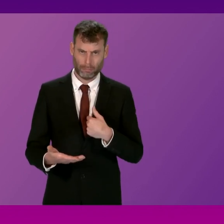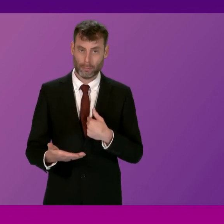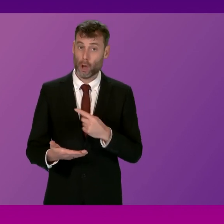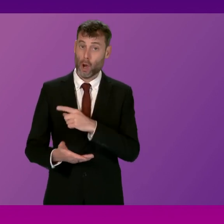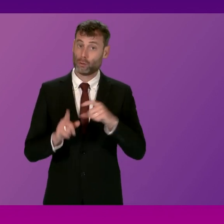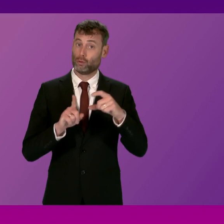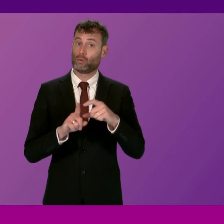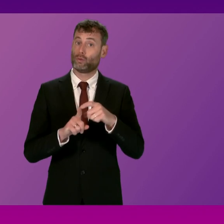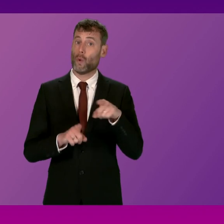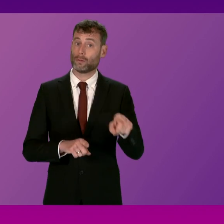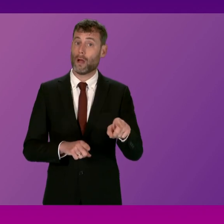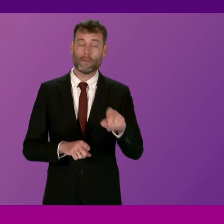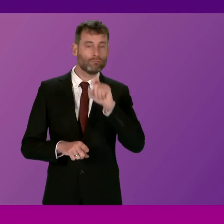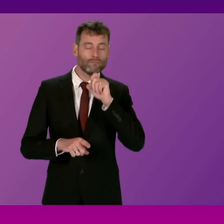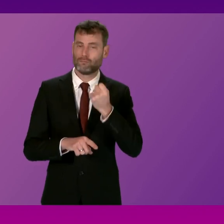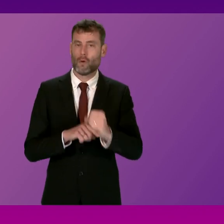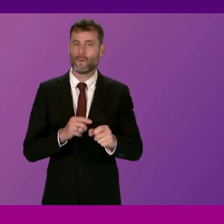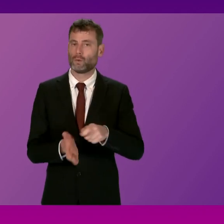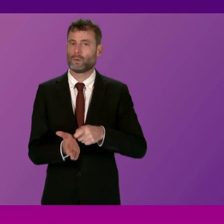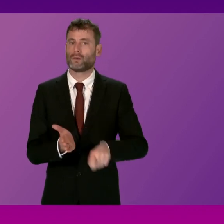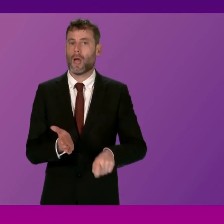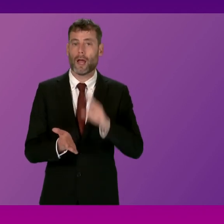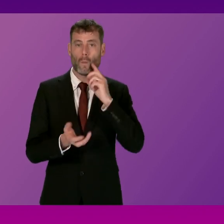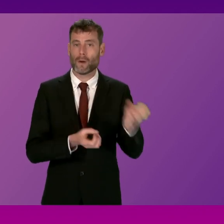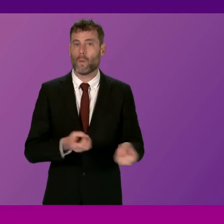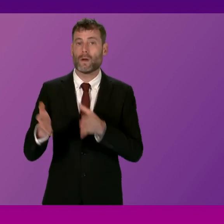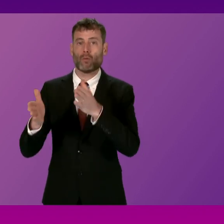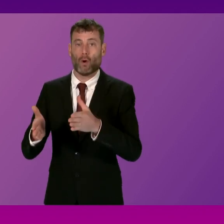was first asked to, when her mother was admitted to hospital.